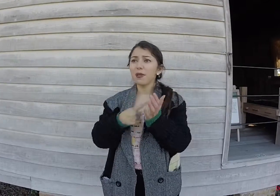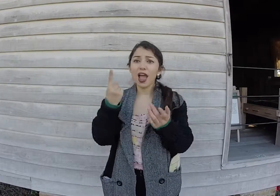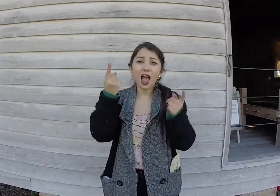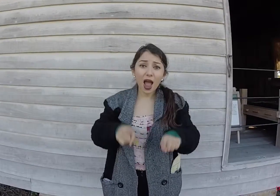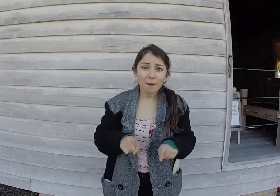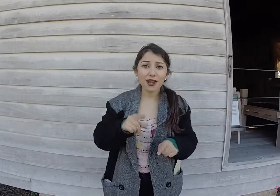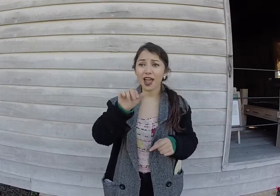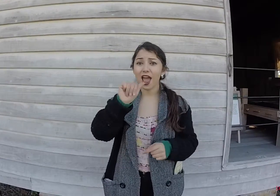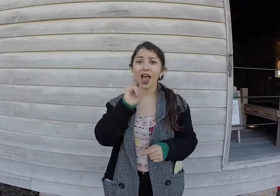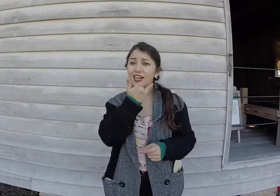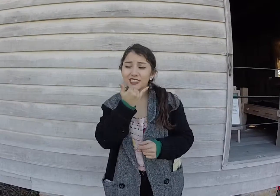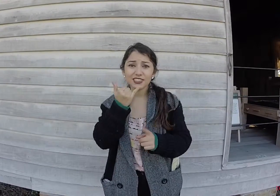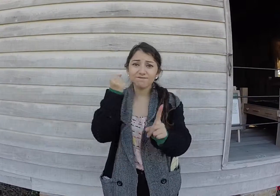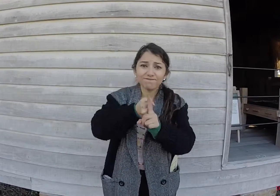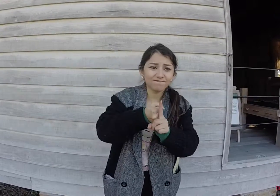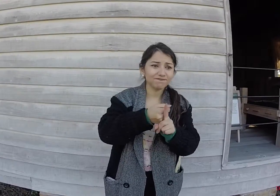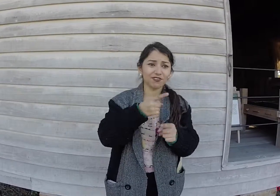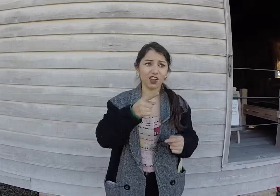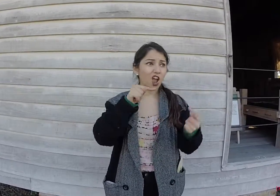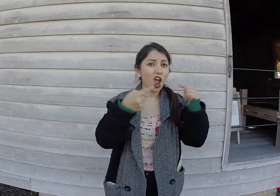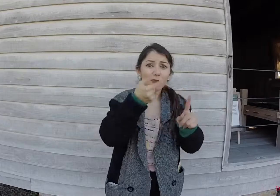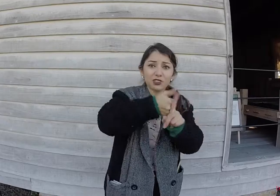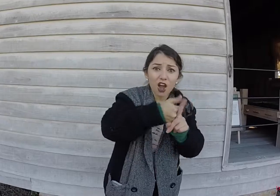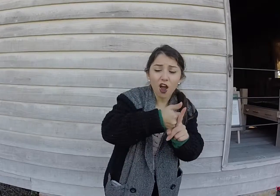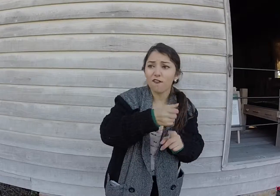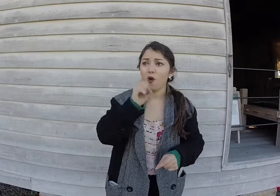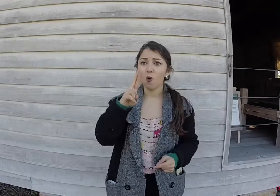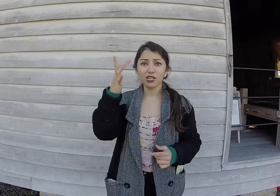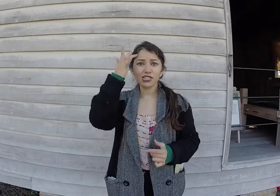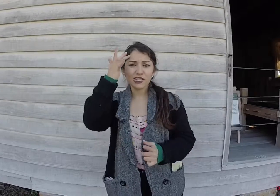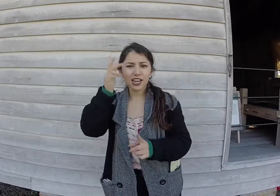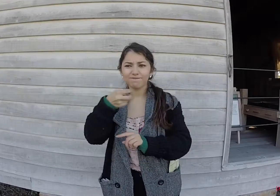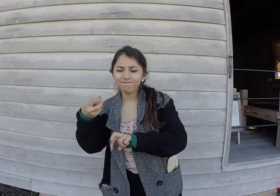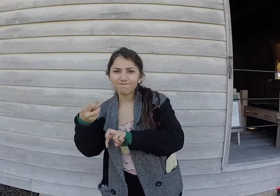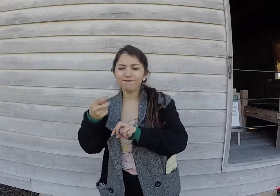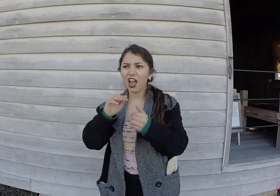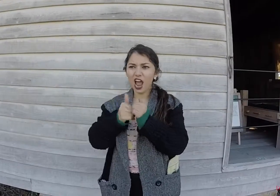sometimes accidents happen, such as hurting themselves, became ill, etc.